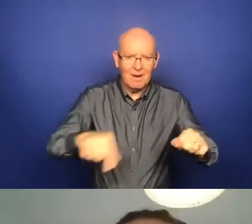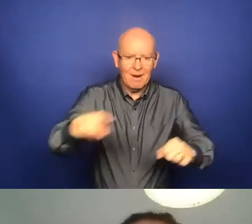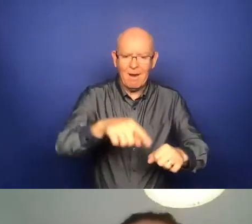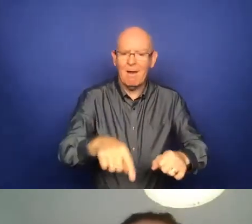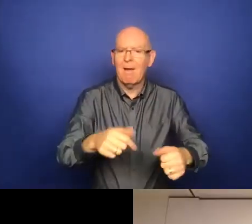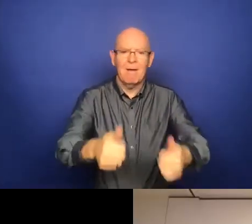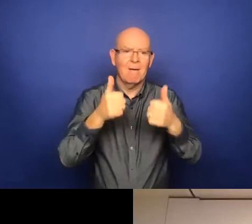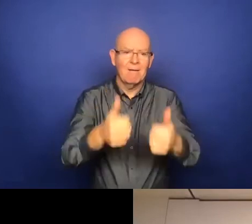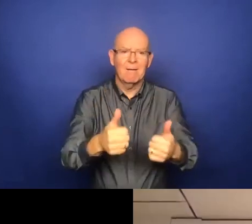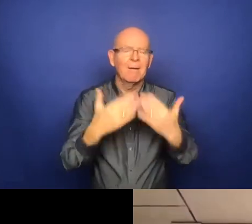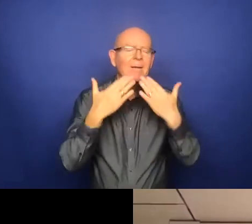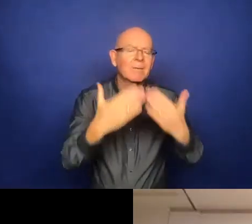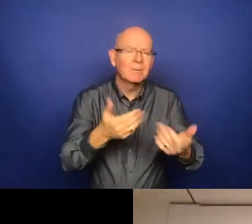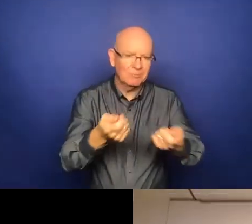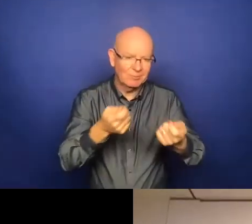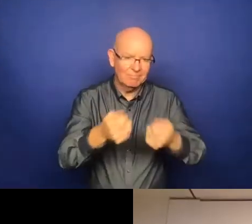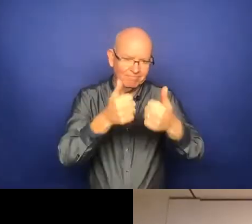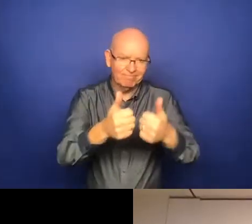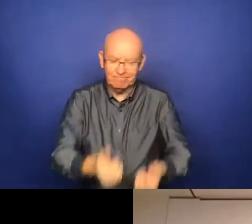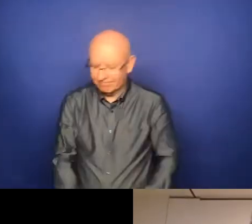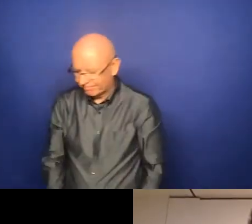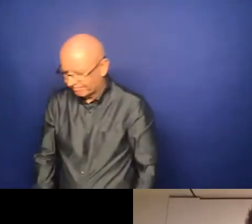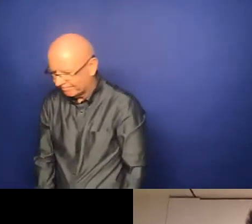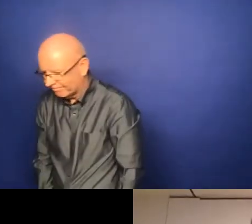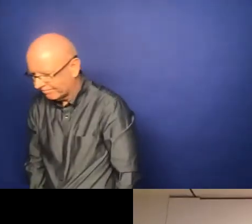can all find it useful. Thank you, Mr. Chair